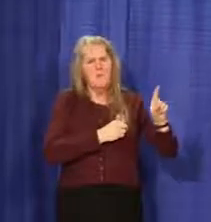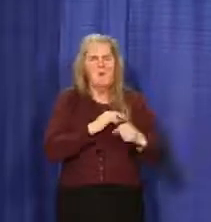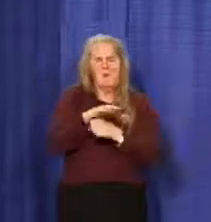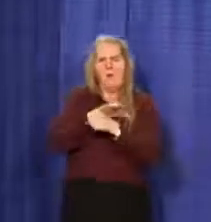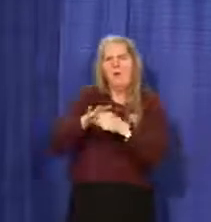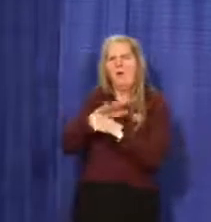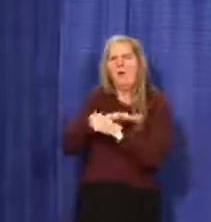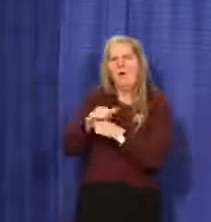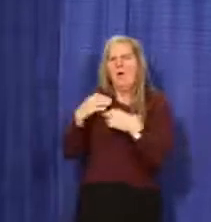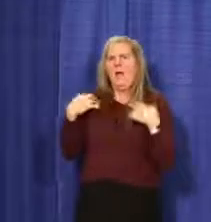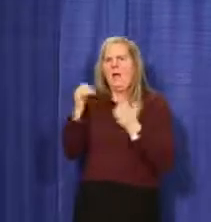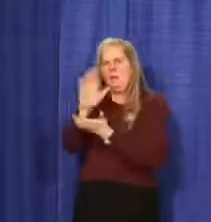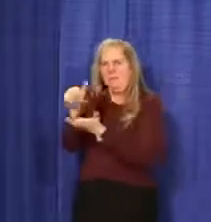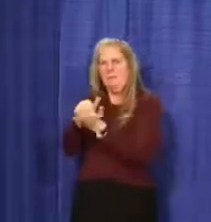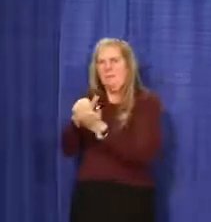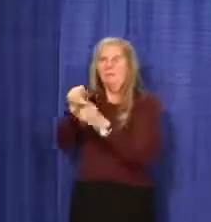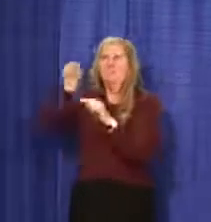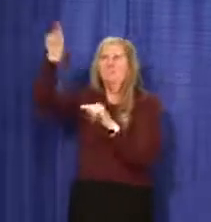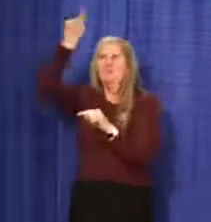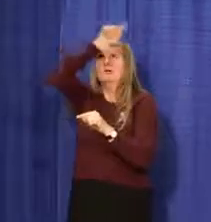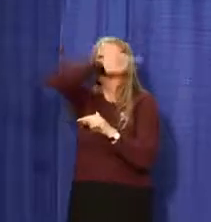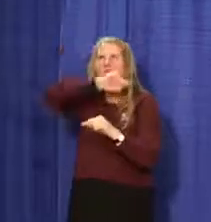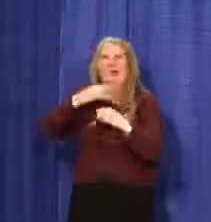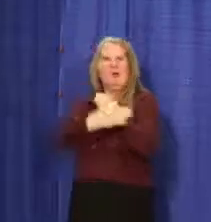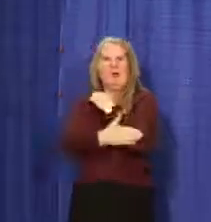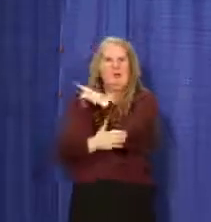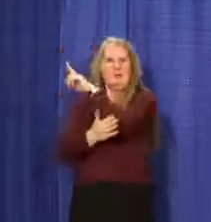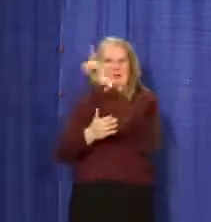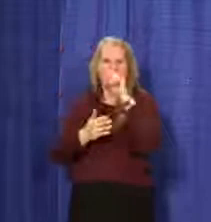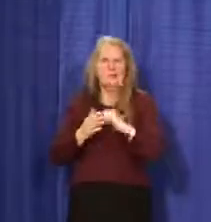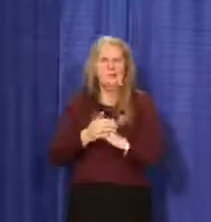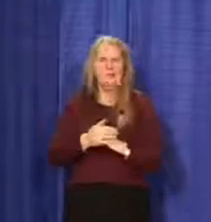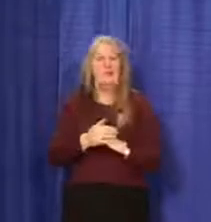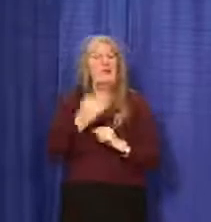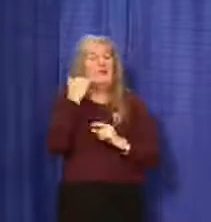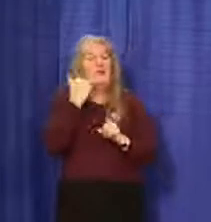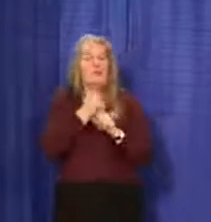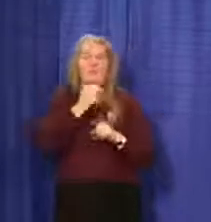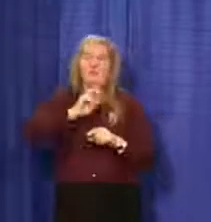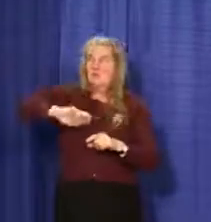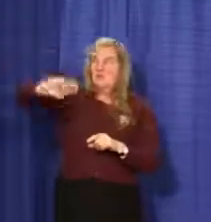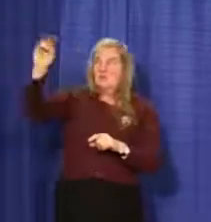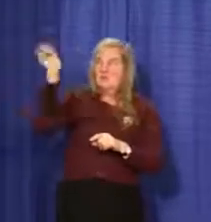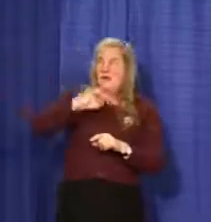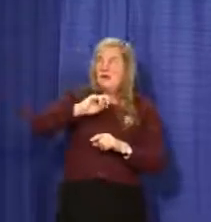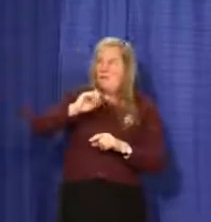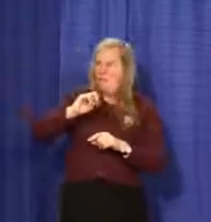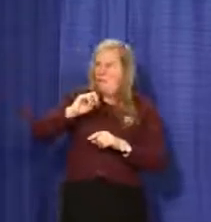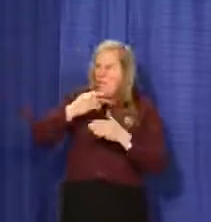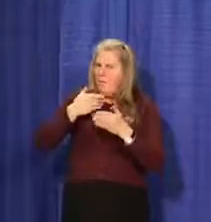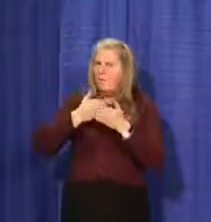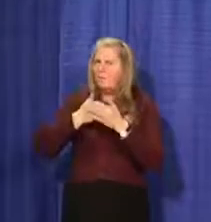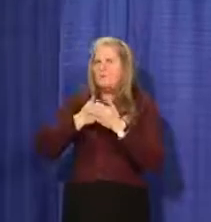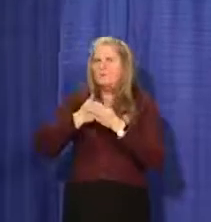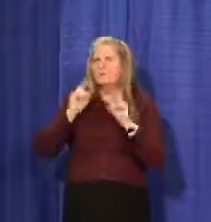centre. If you have travelled and if you're a contact of someone with COVID, you may be directed to